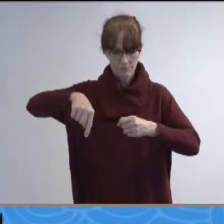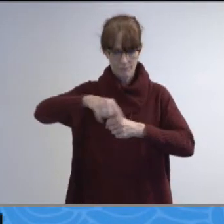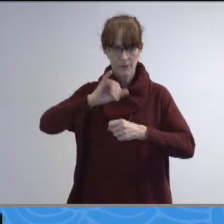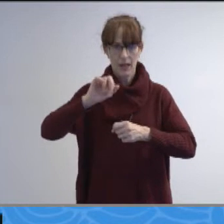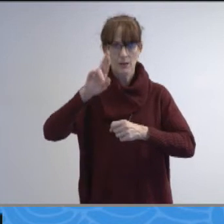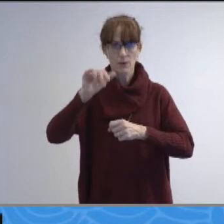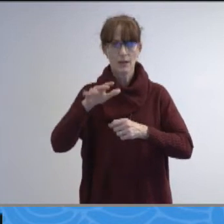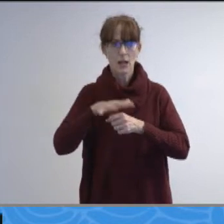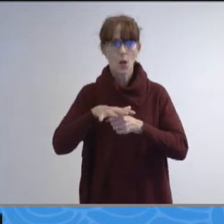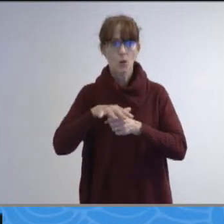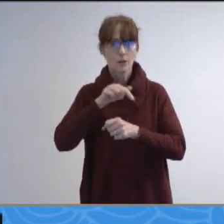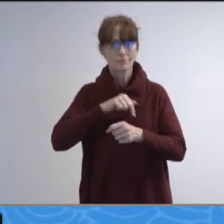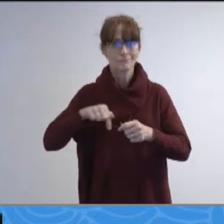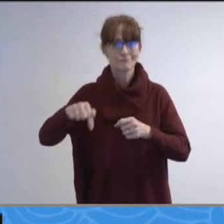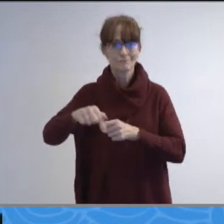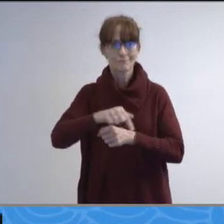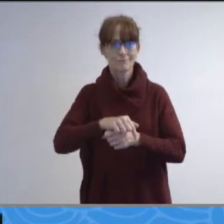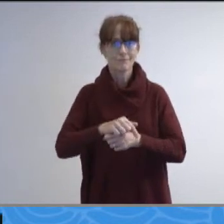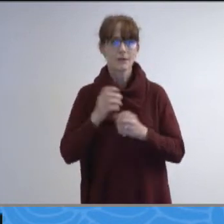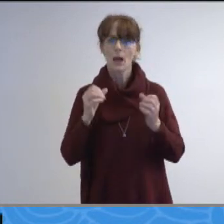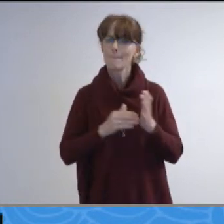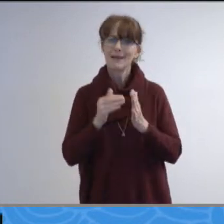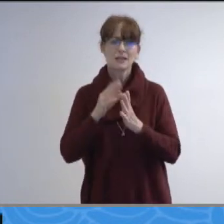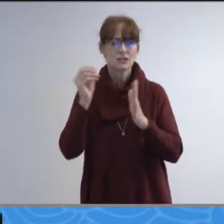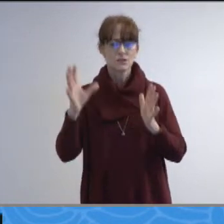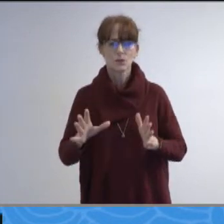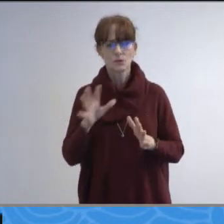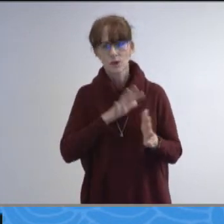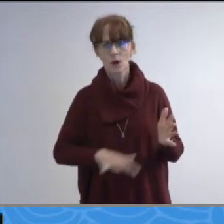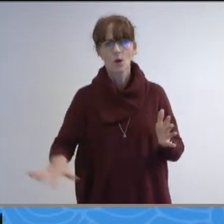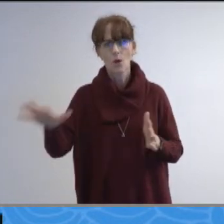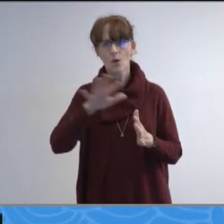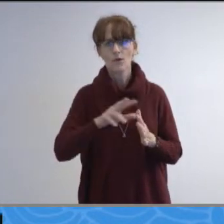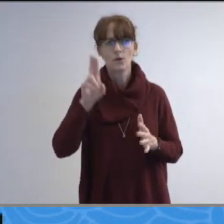locally and millions of students across the United States.